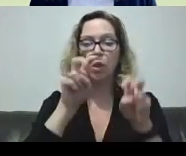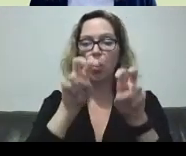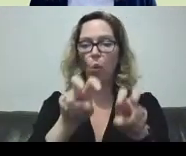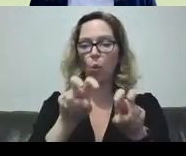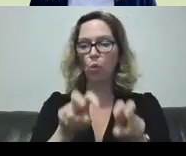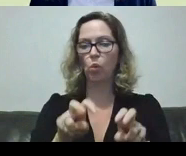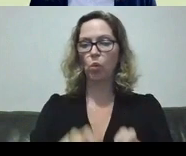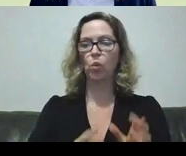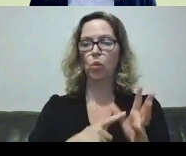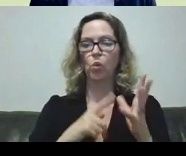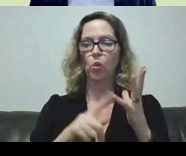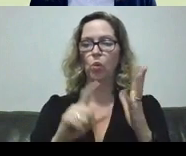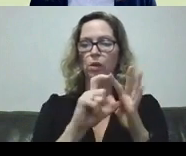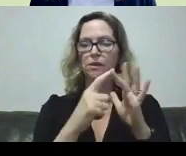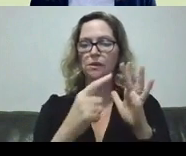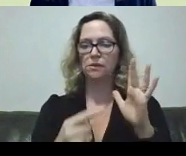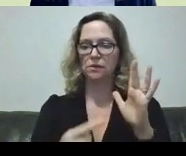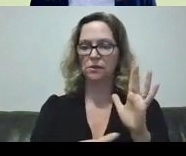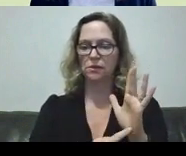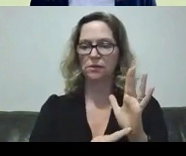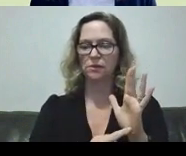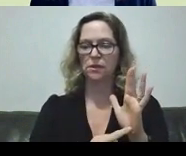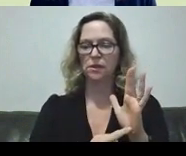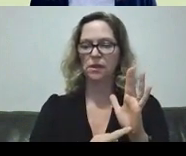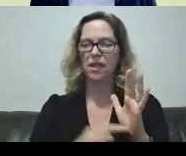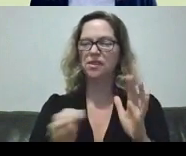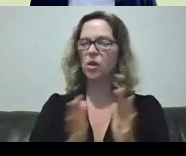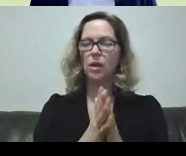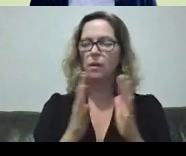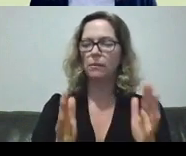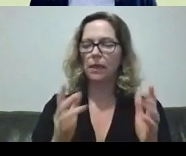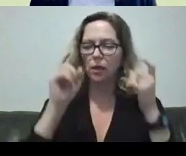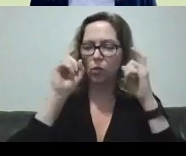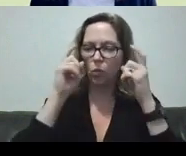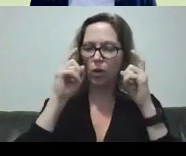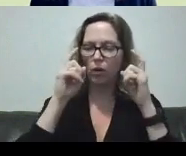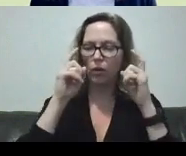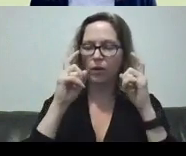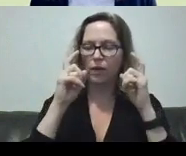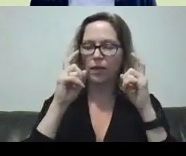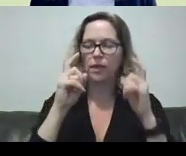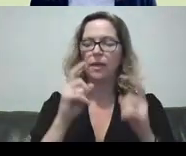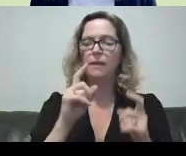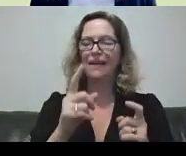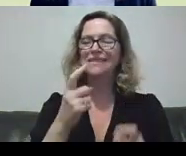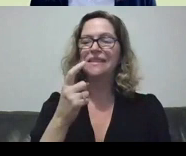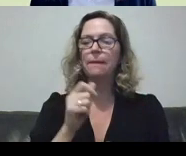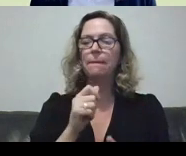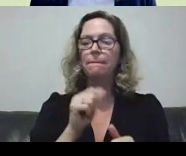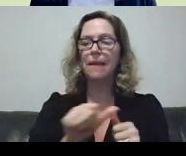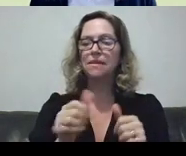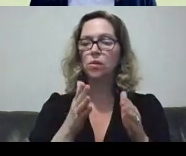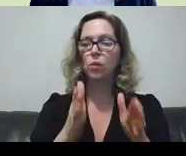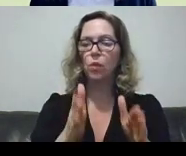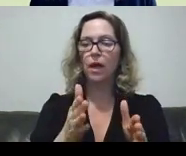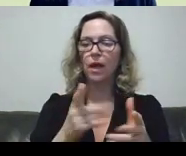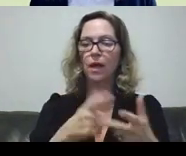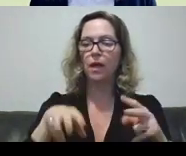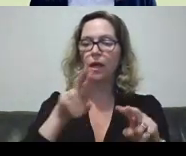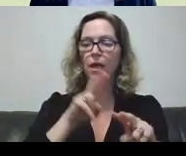big process but it's made so much easier if you maintain your records and keep